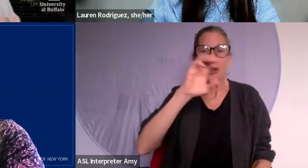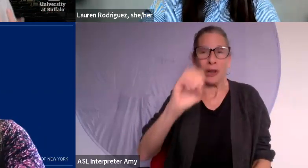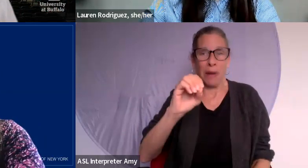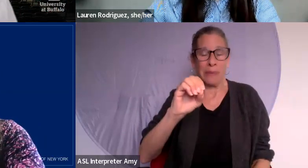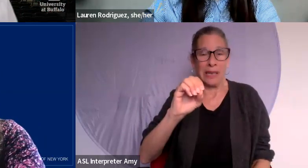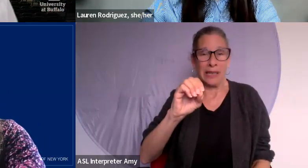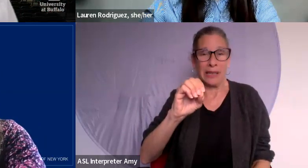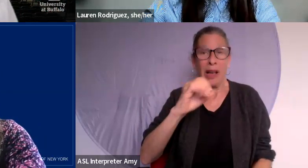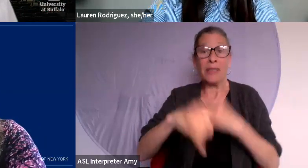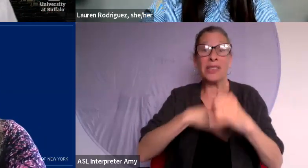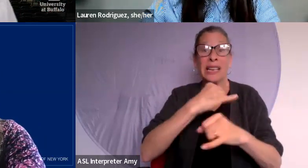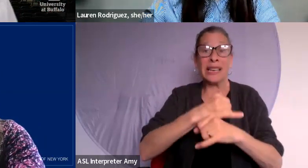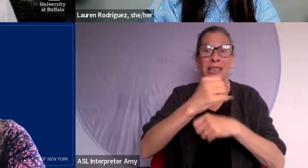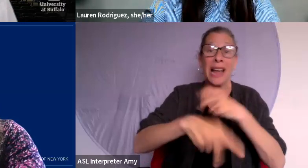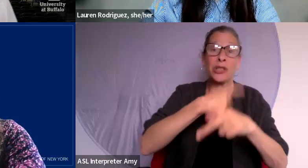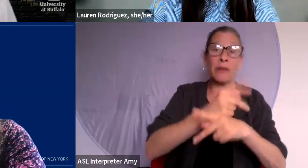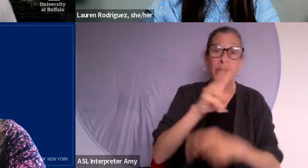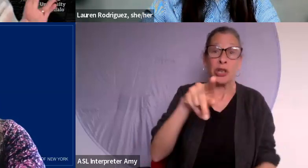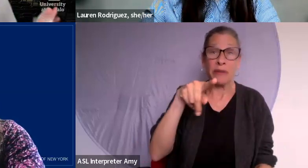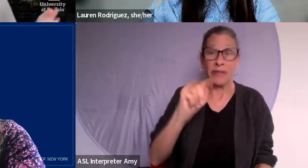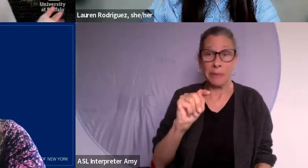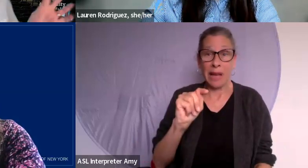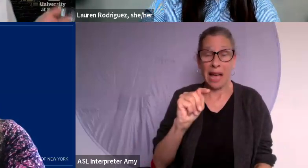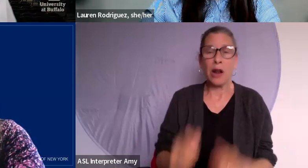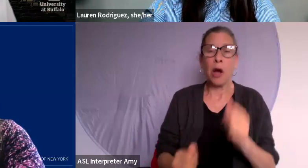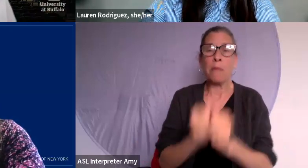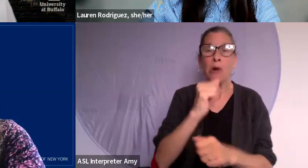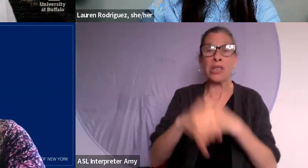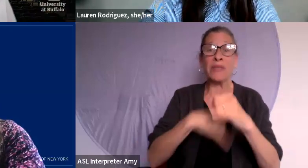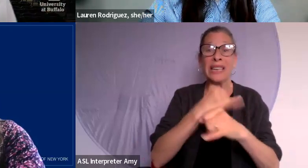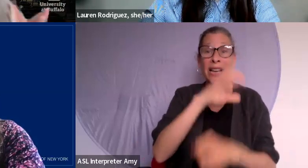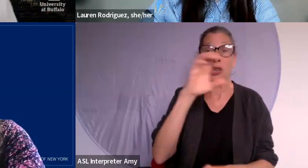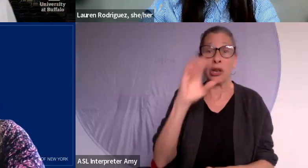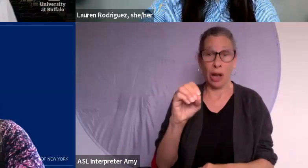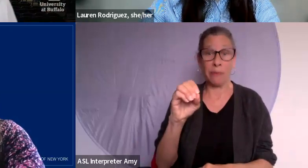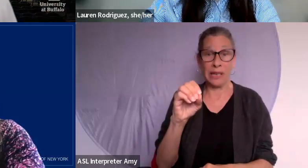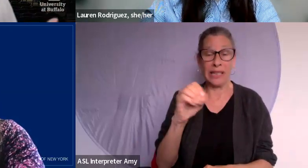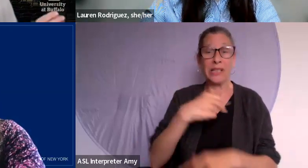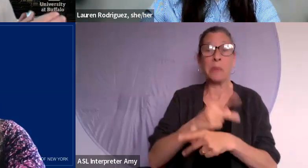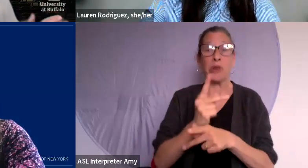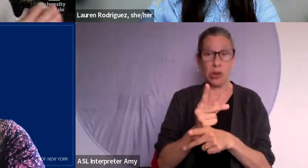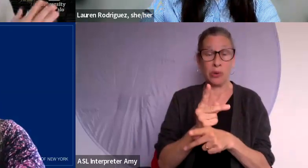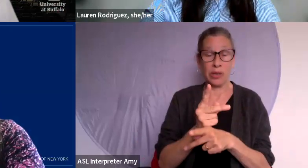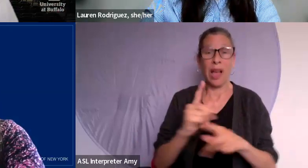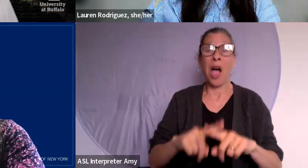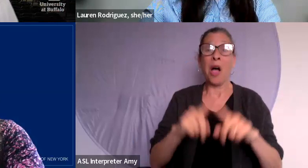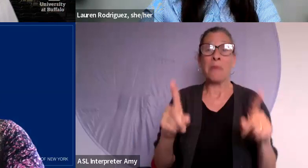international version of the VPAT which is the one most of the international companies produce. But in a perfect world,